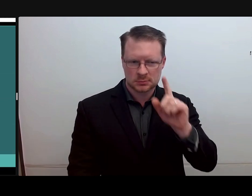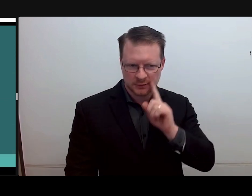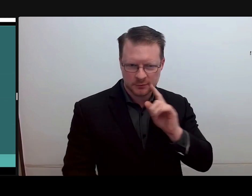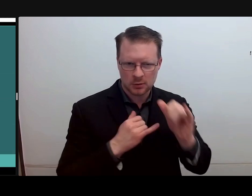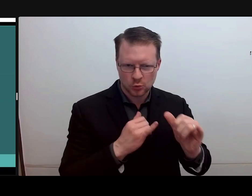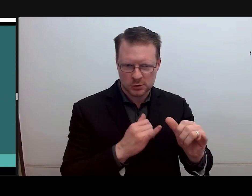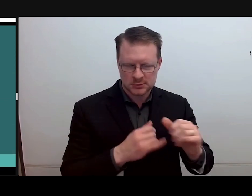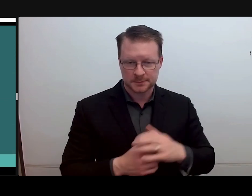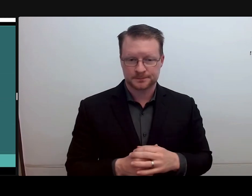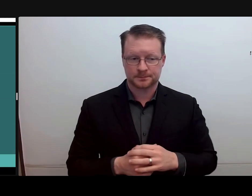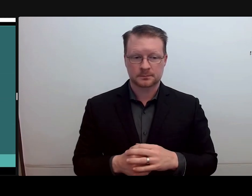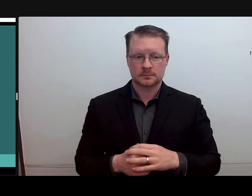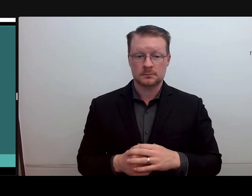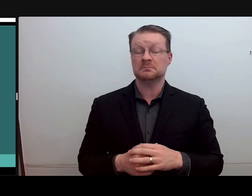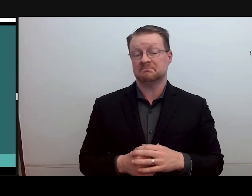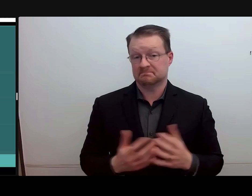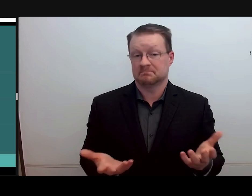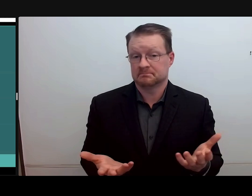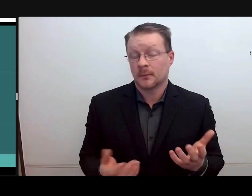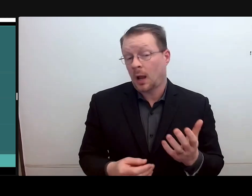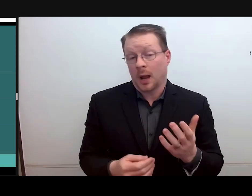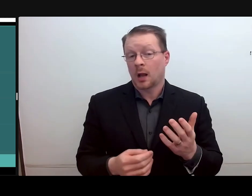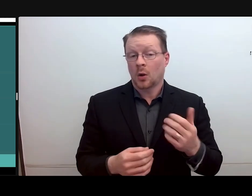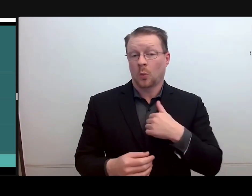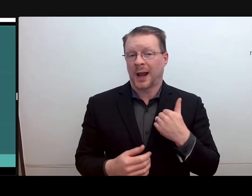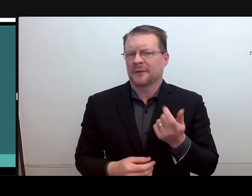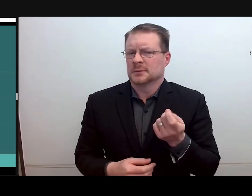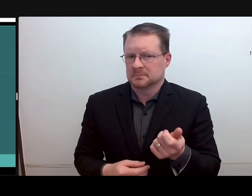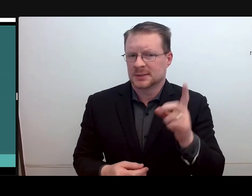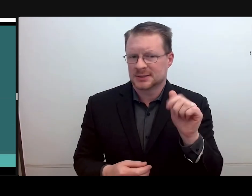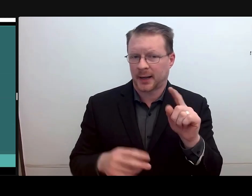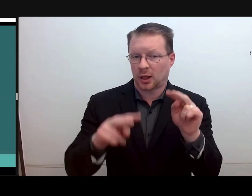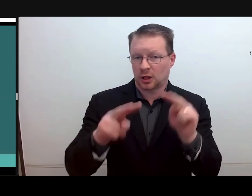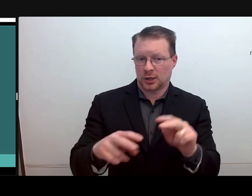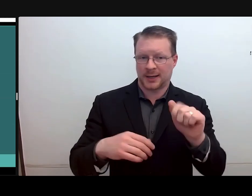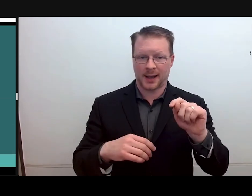It also exhibits concordance, patient-clinician concordance within that therapeutic environment.